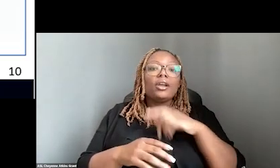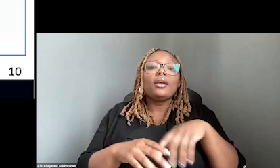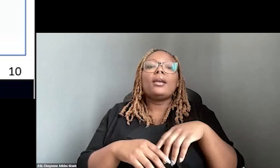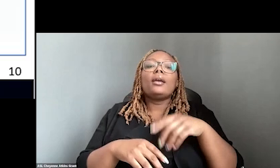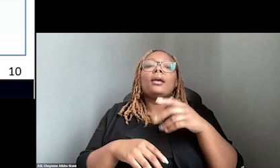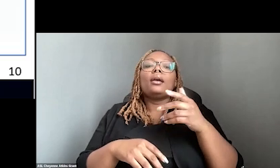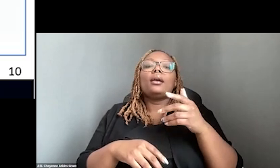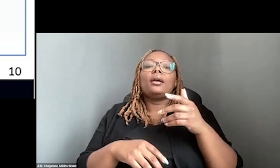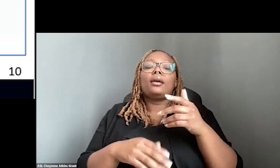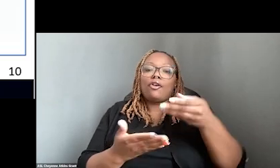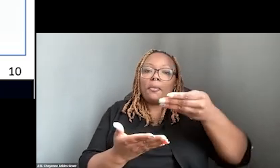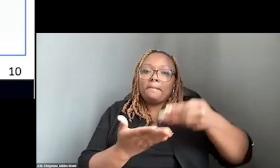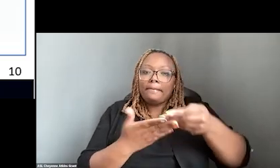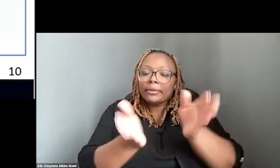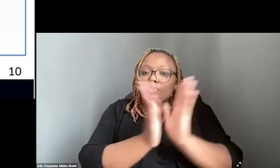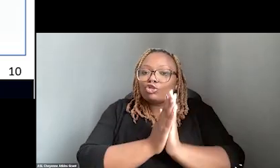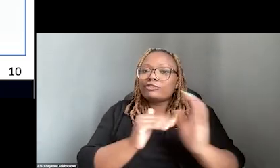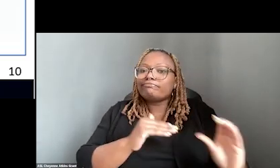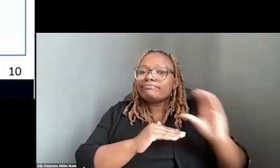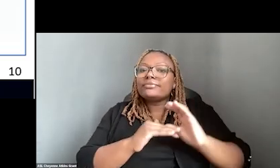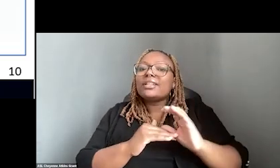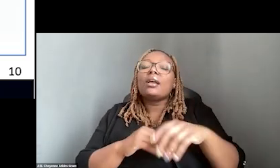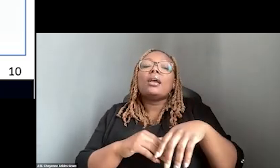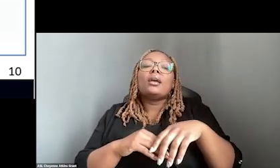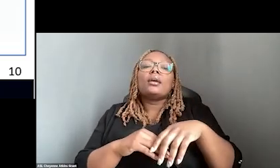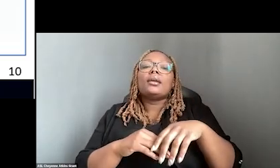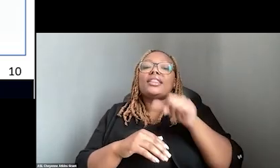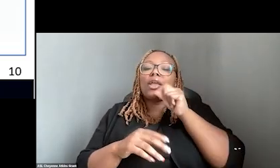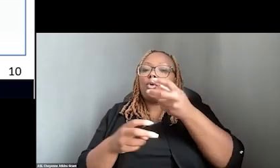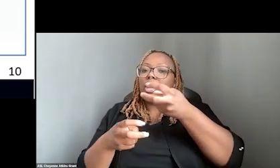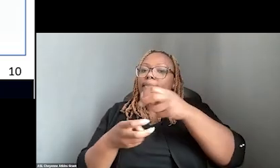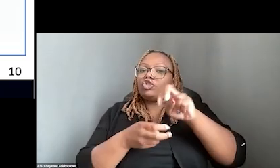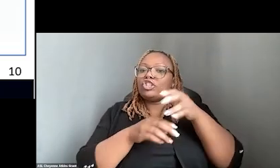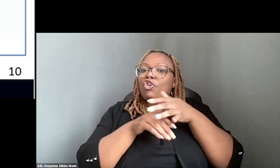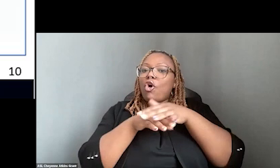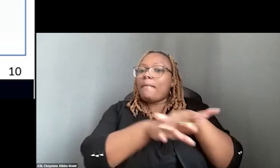supplemental funding requests -- they will not be transitioned or migrated to Research.gov.